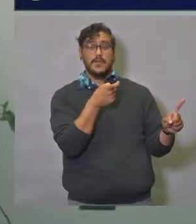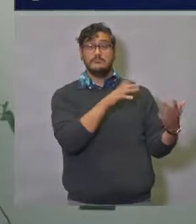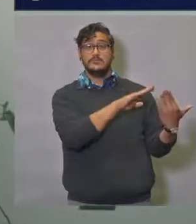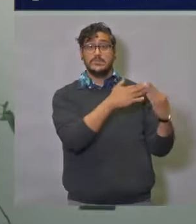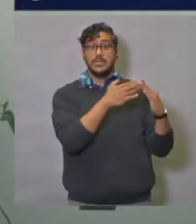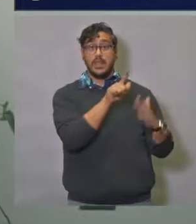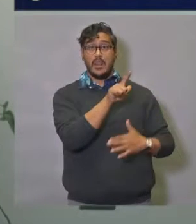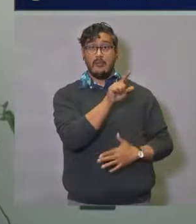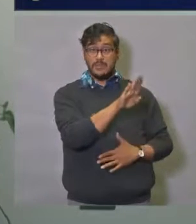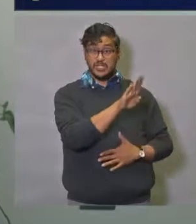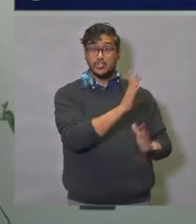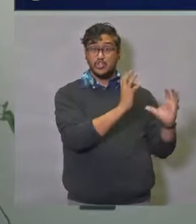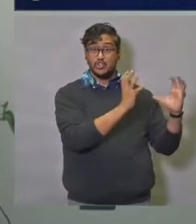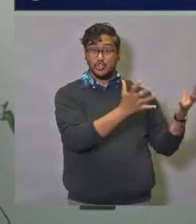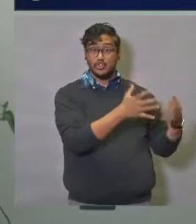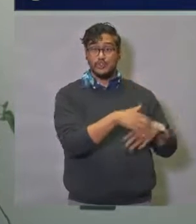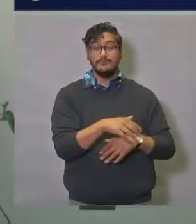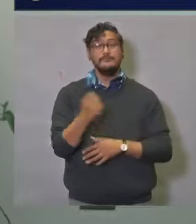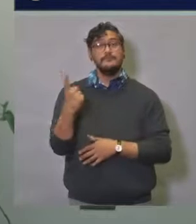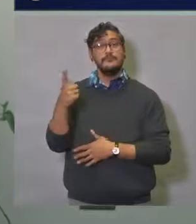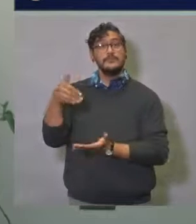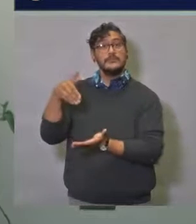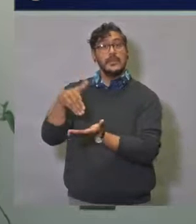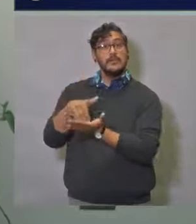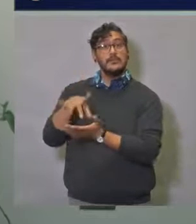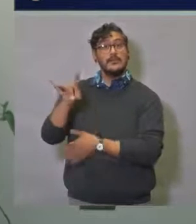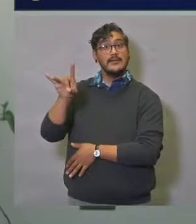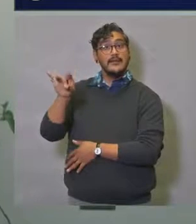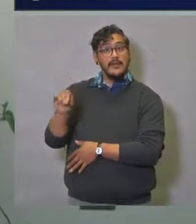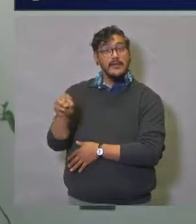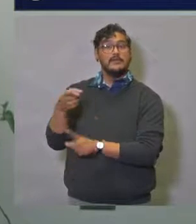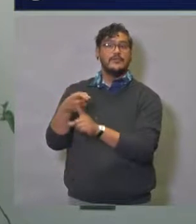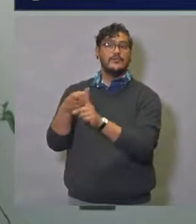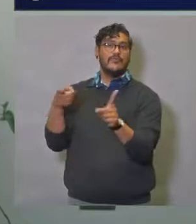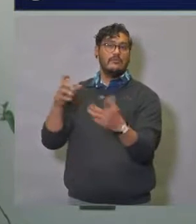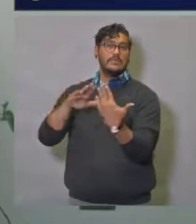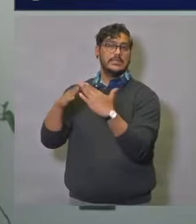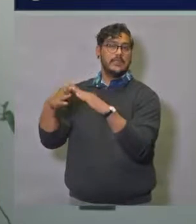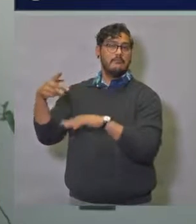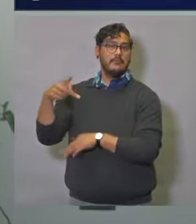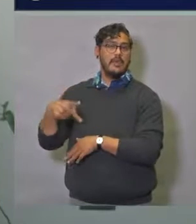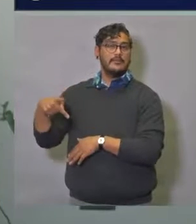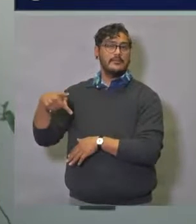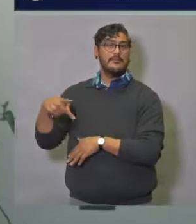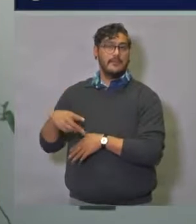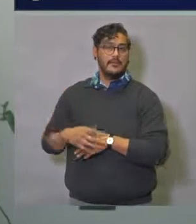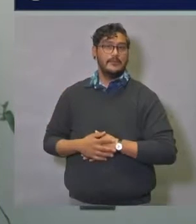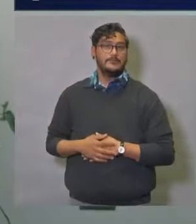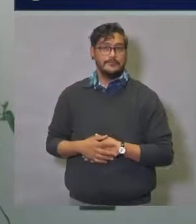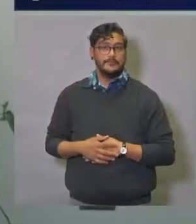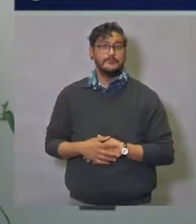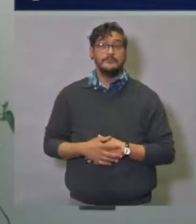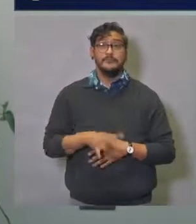51,709 CASES REPORTED BY OUR PARTNERS IN THE CITY OF LONG BEACH.